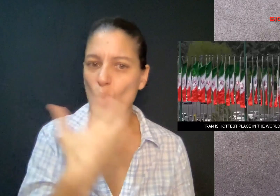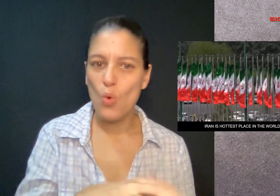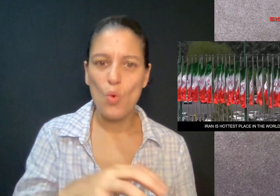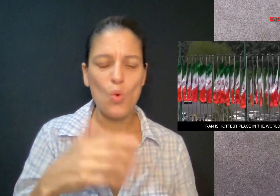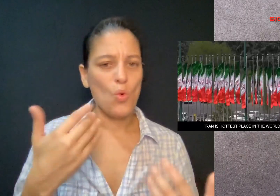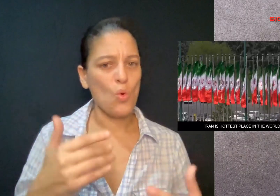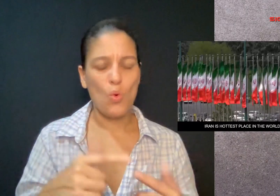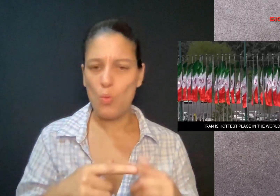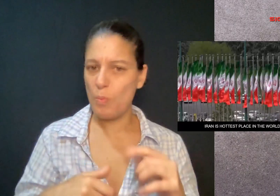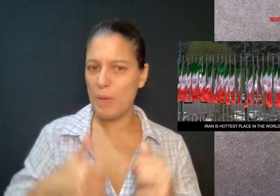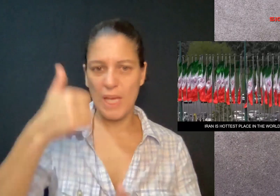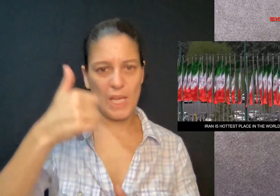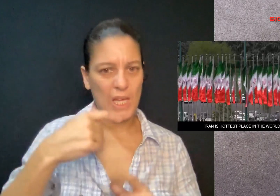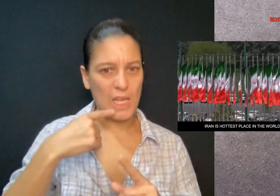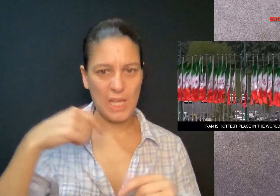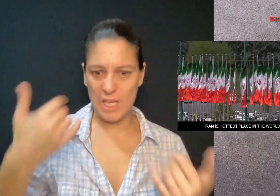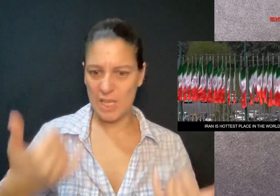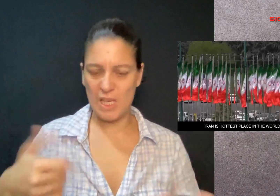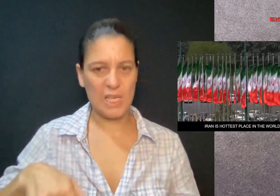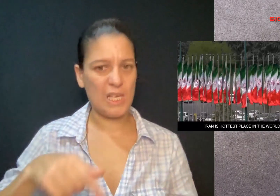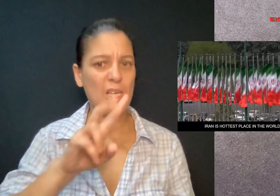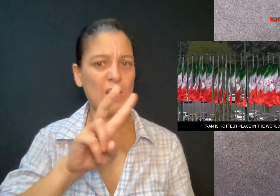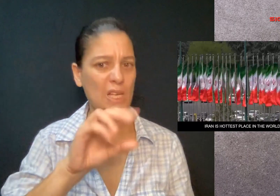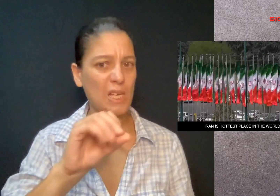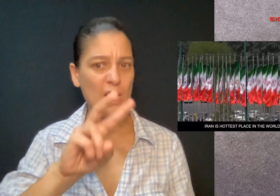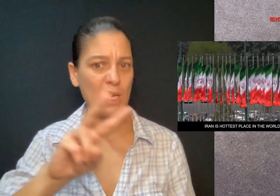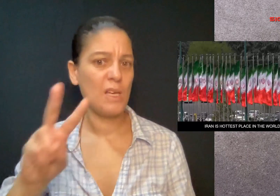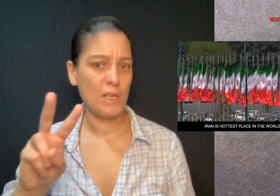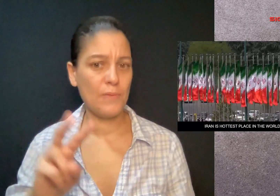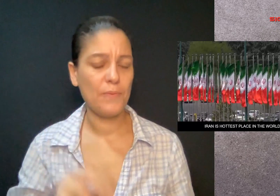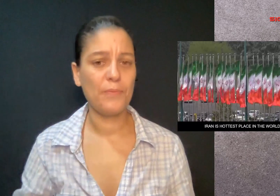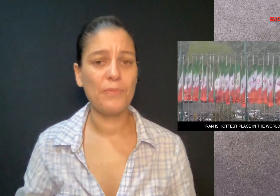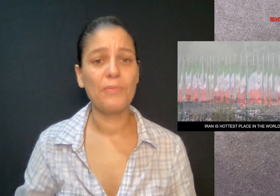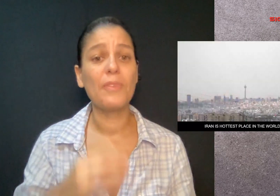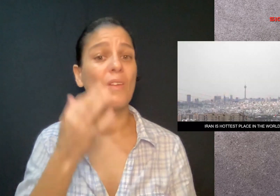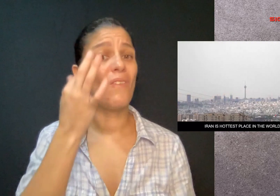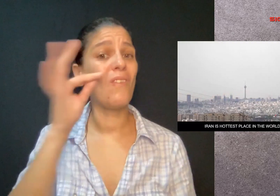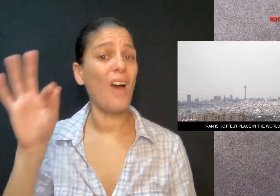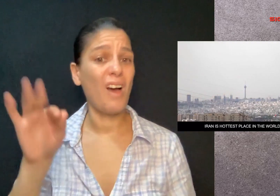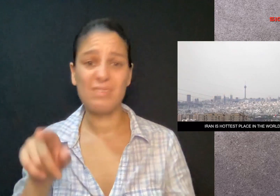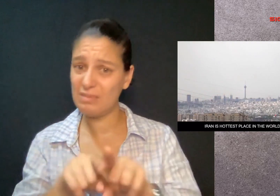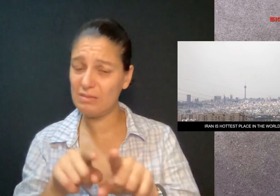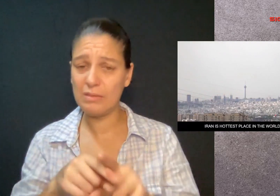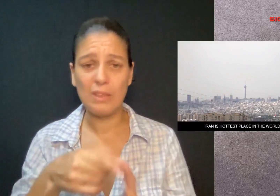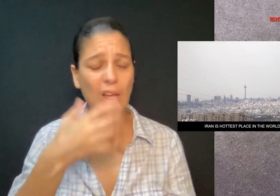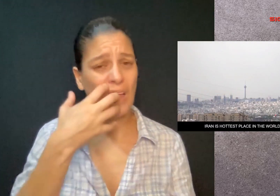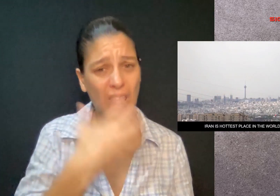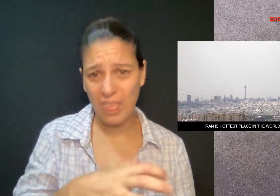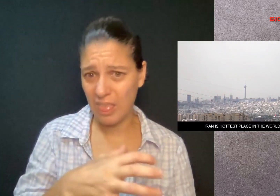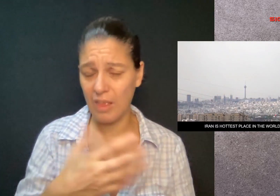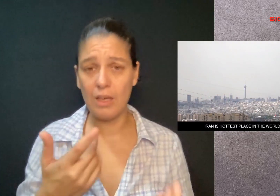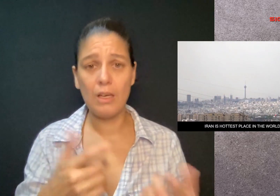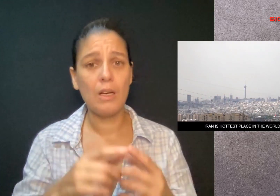Iran had the hottest temperature anywhere in the world in 2022 it's hot here in France